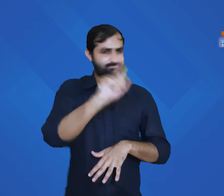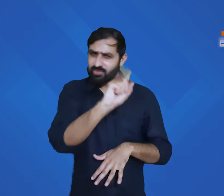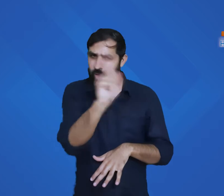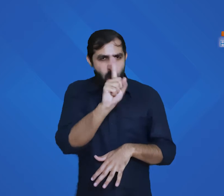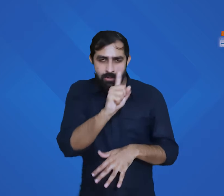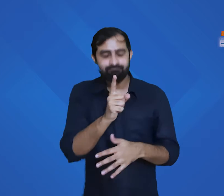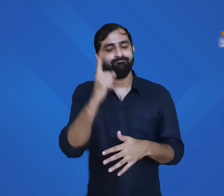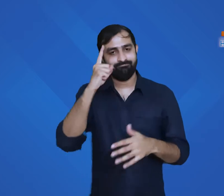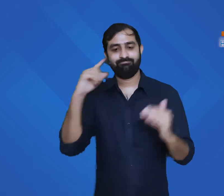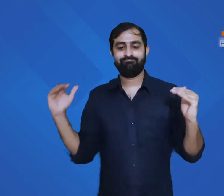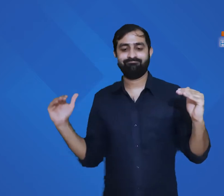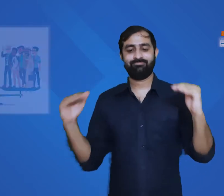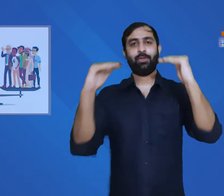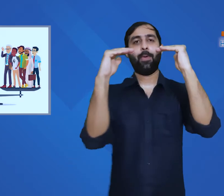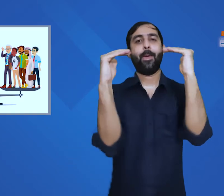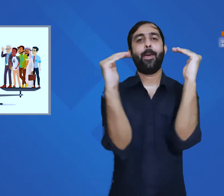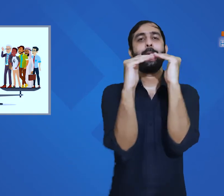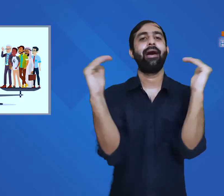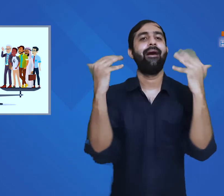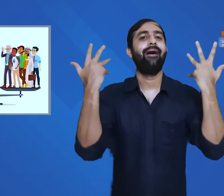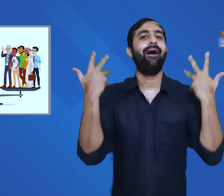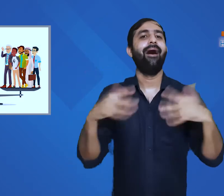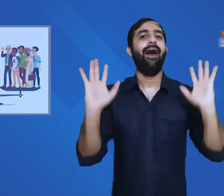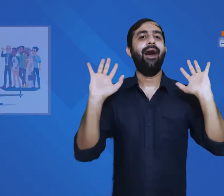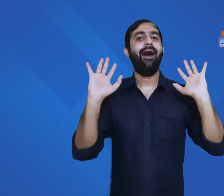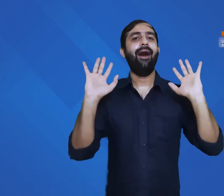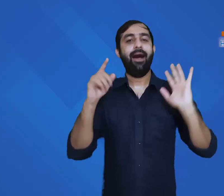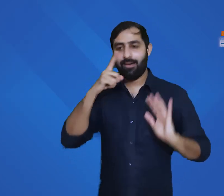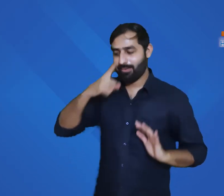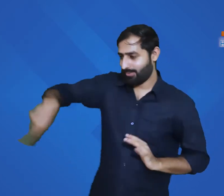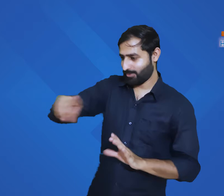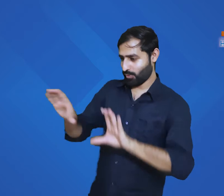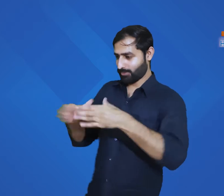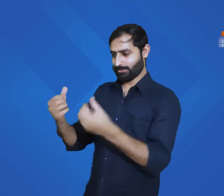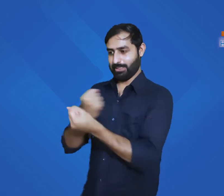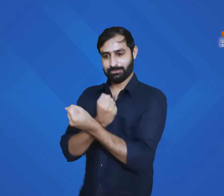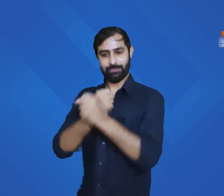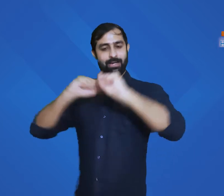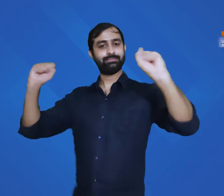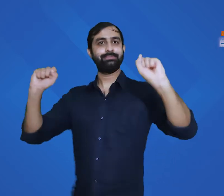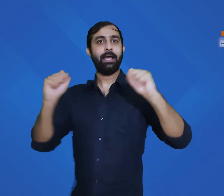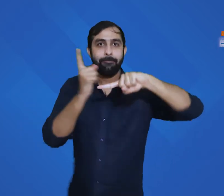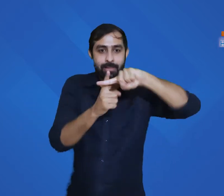There have been many movements for woman rights for decades. The result of such protest